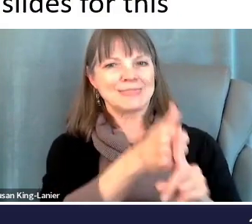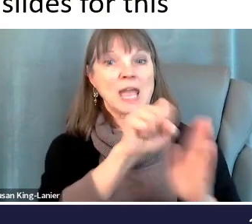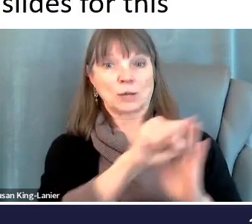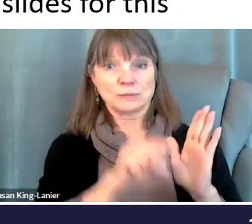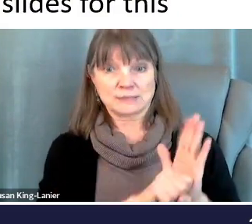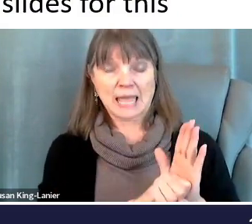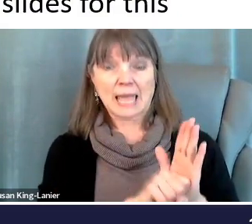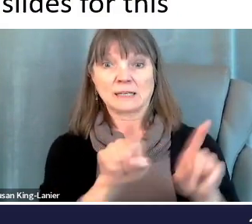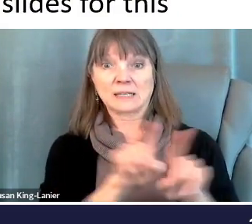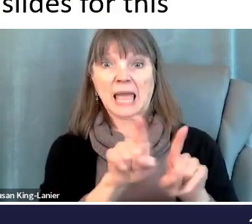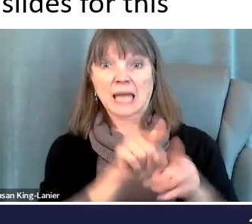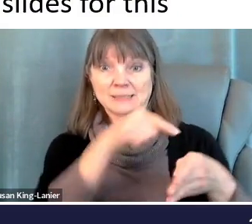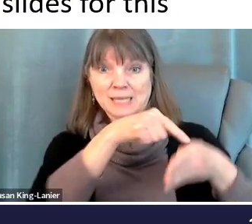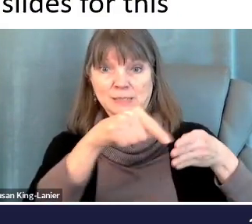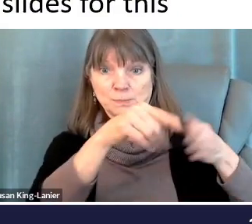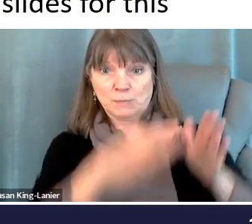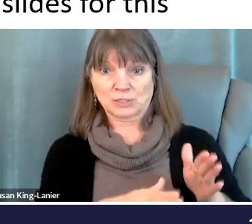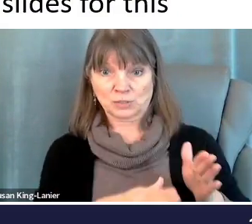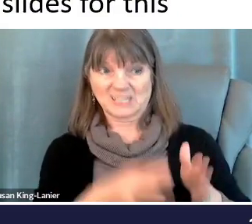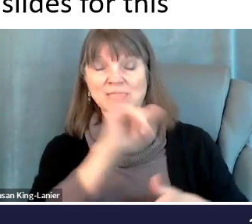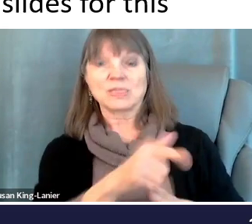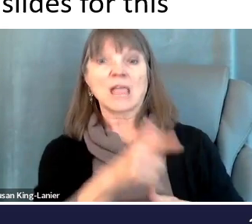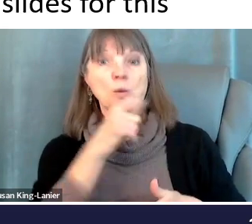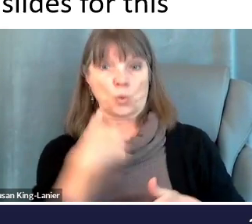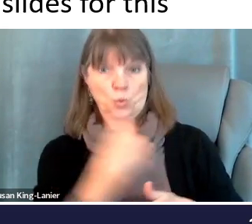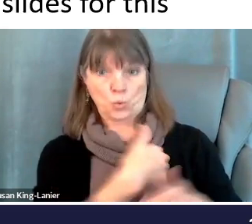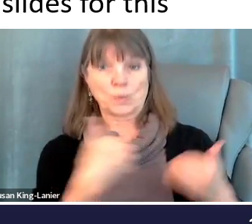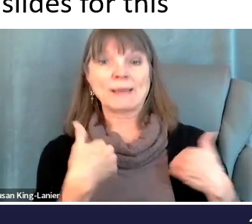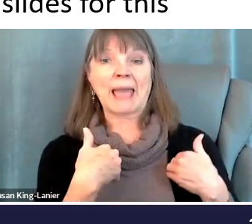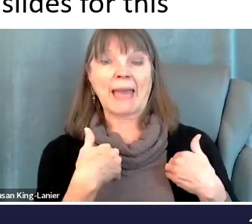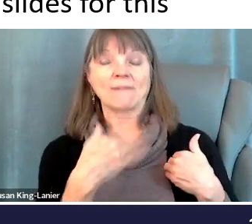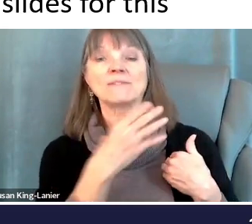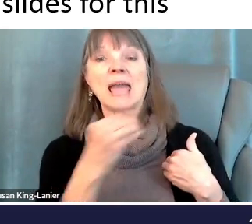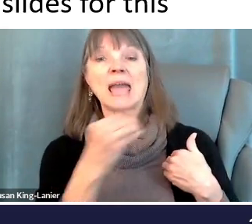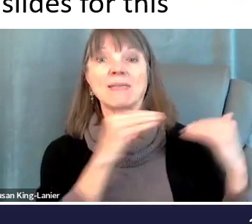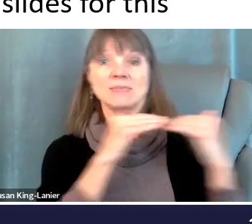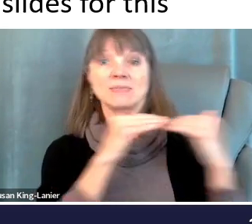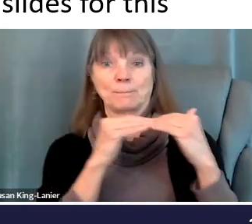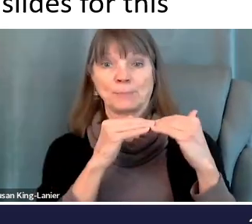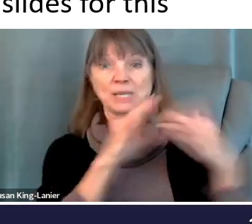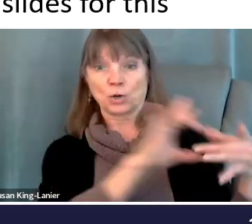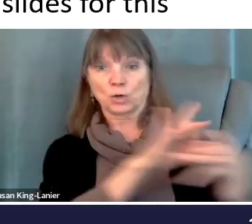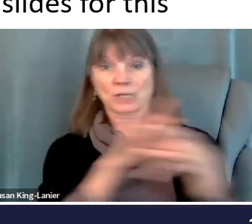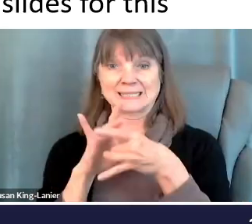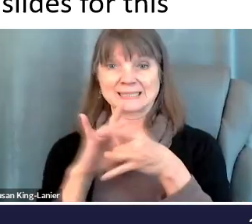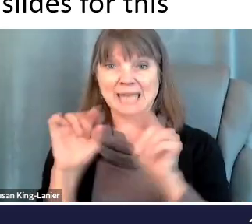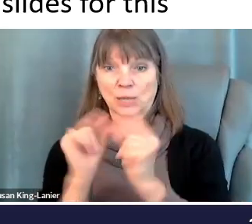And so that that is who we have on staff and the Peer Connect group is available